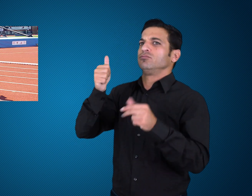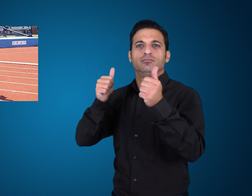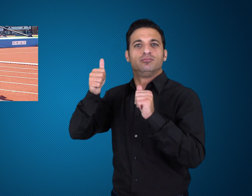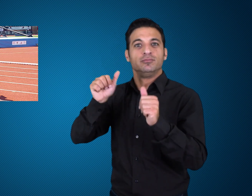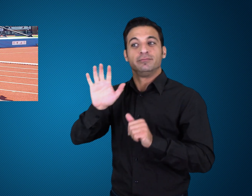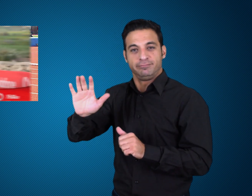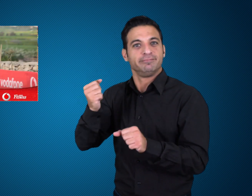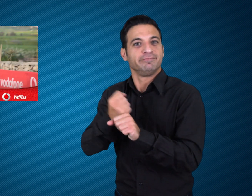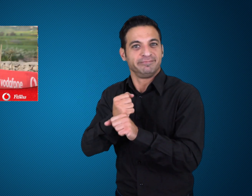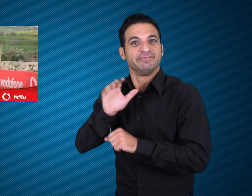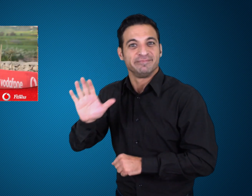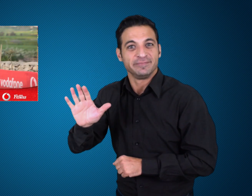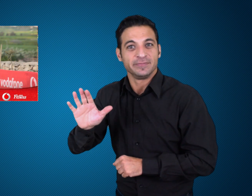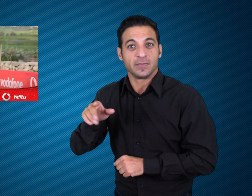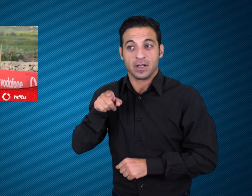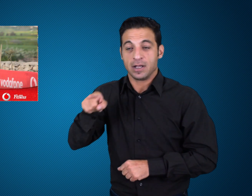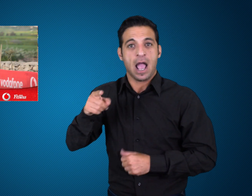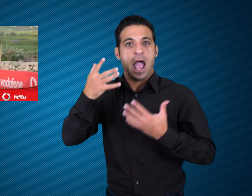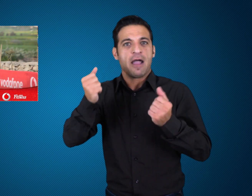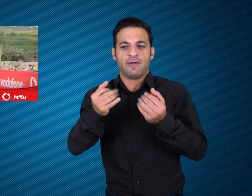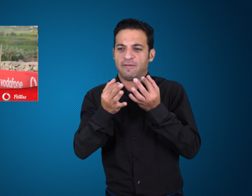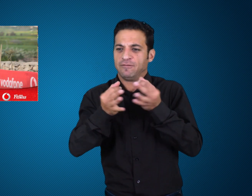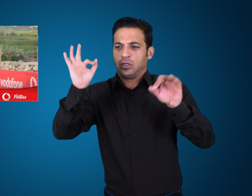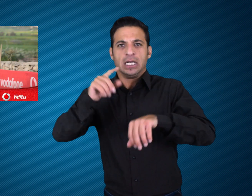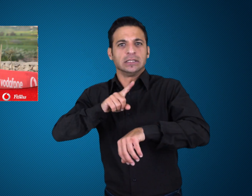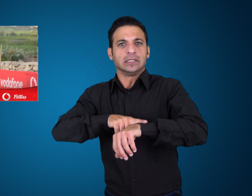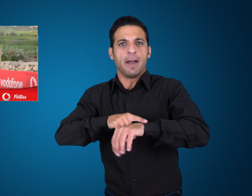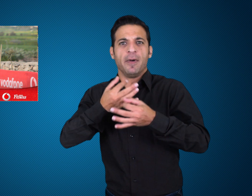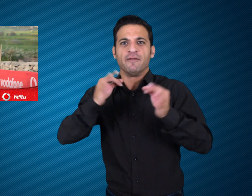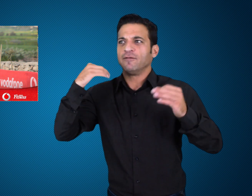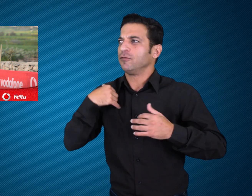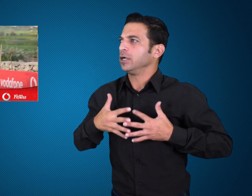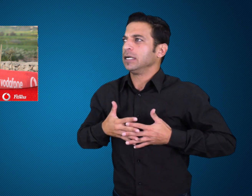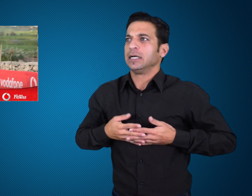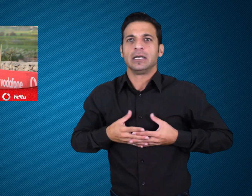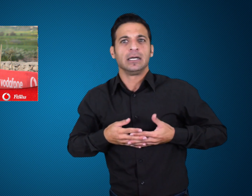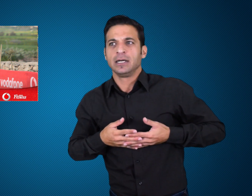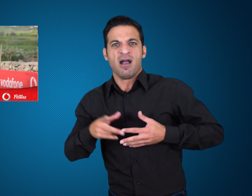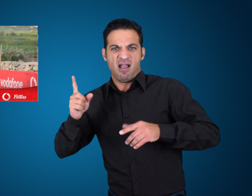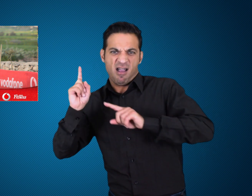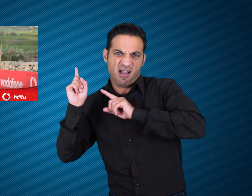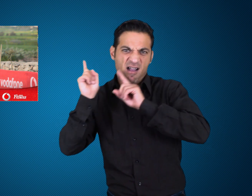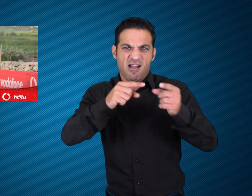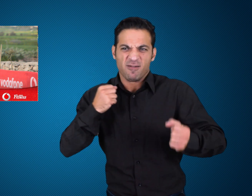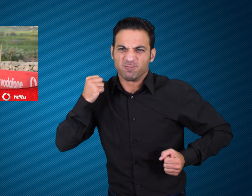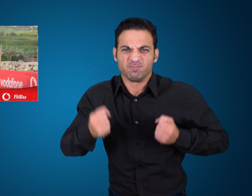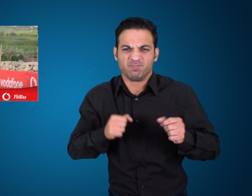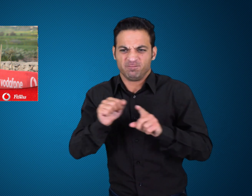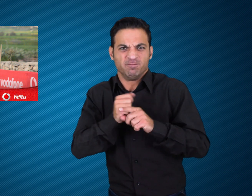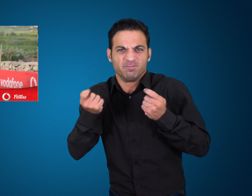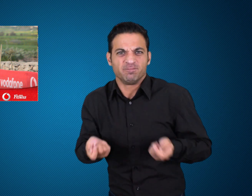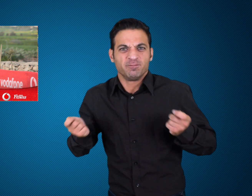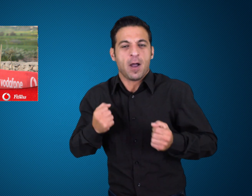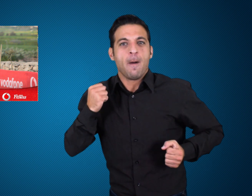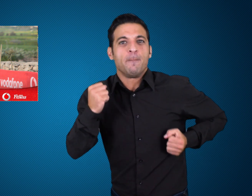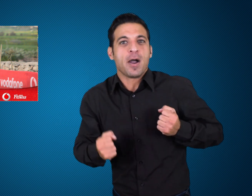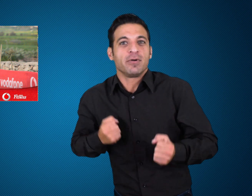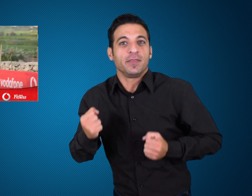trains for marathons in his free time - running over 80 km every week.